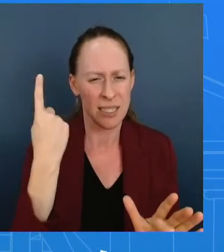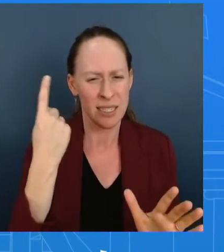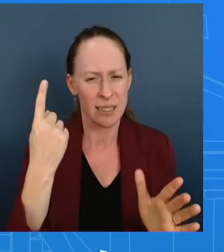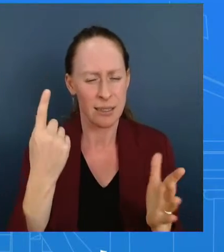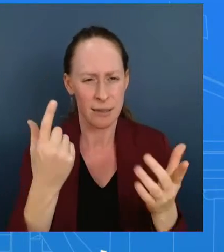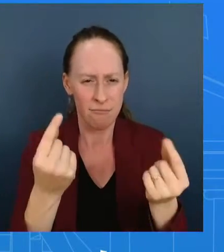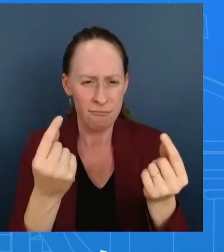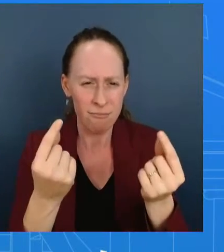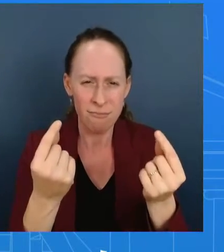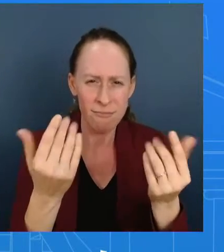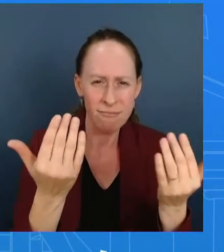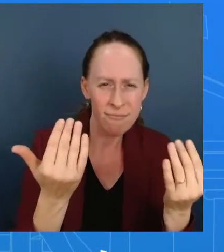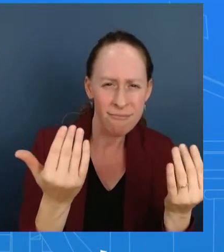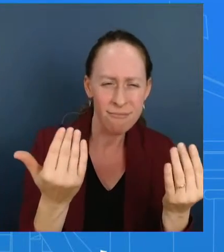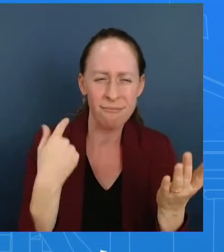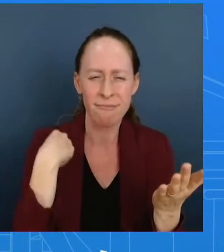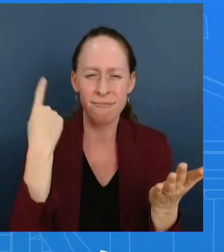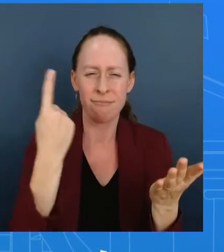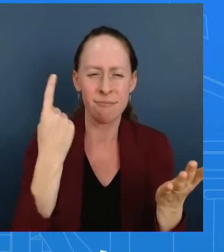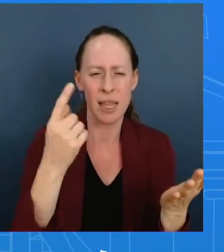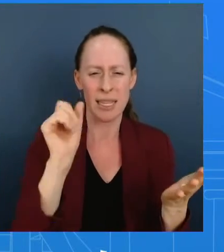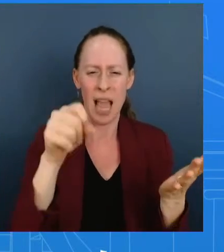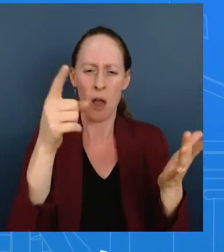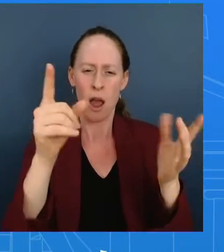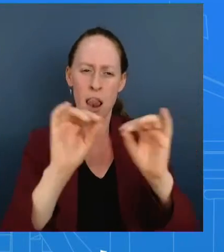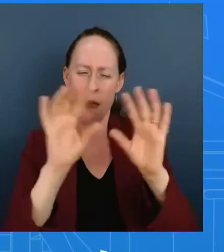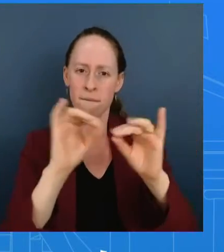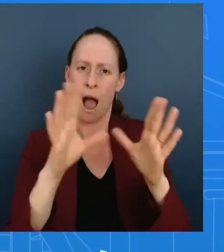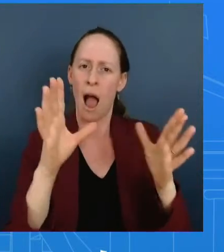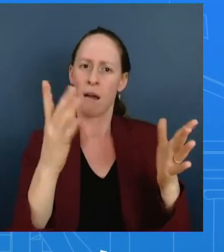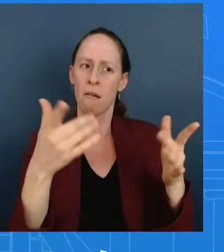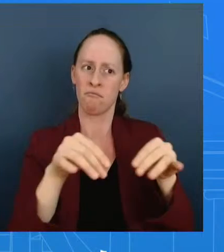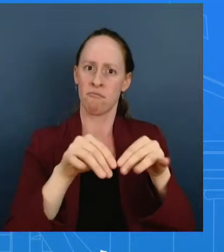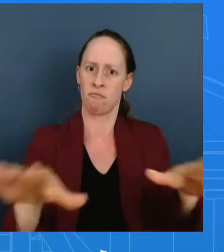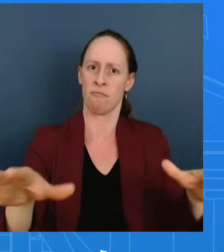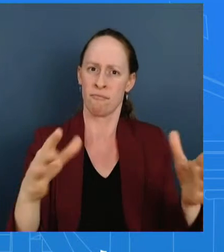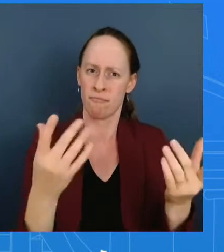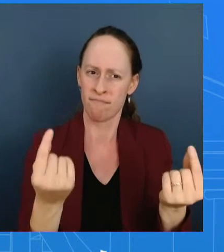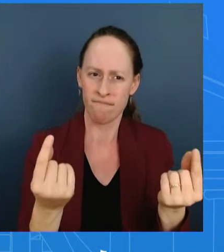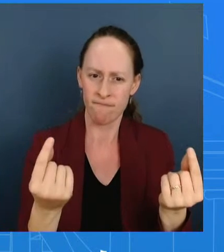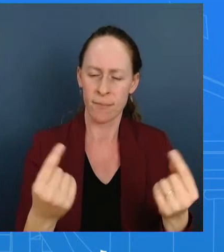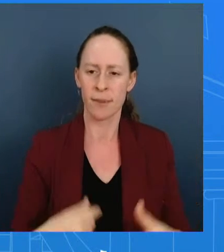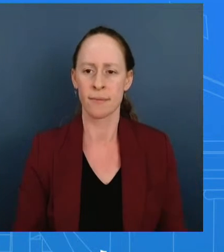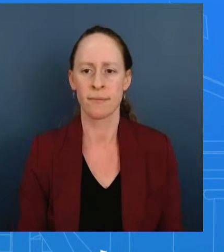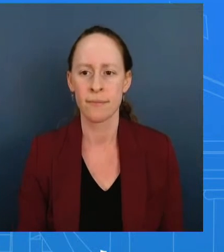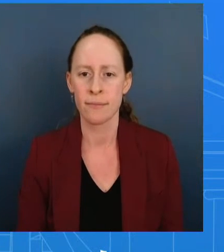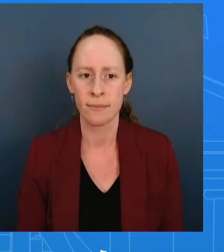And I have a second on just the level of -- Mr. Kirby: L- -- I'll -- I'll make this simple but unsatisfying.